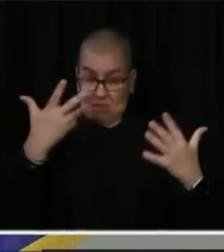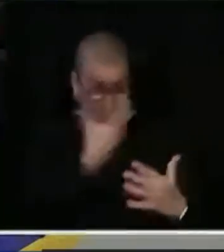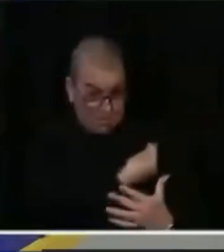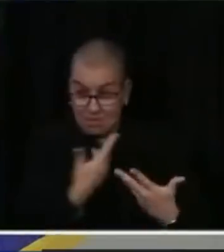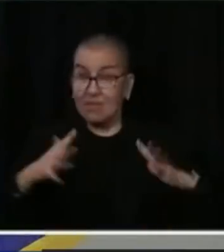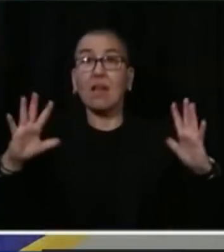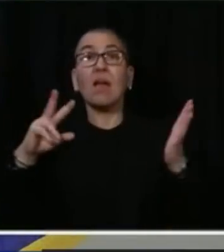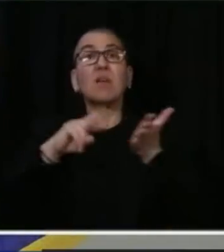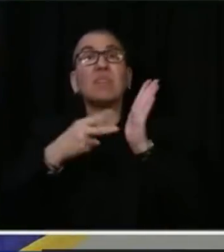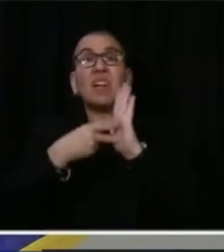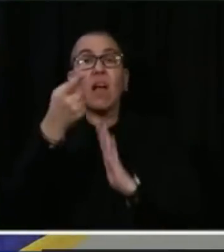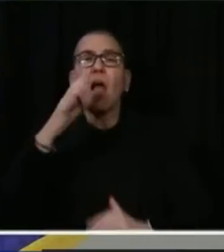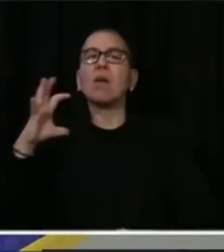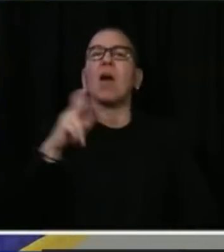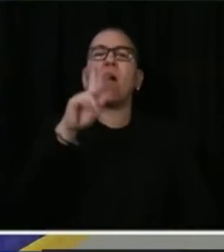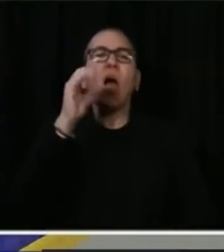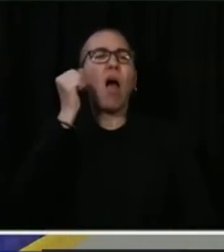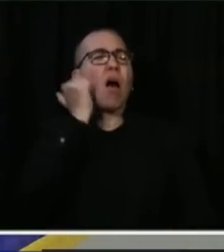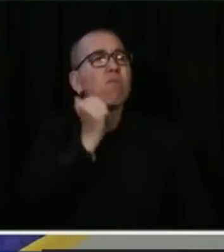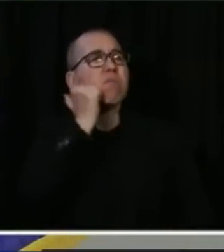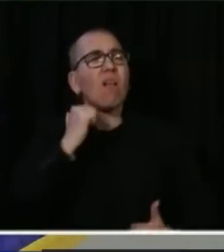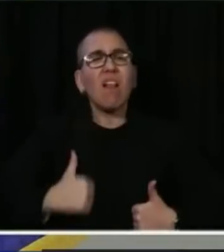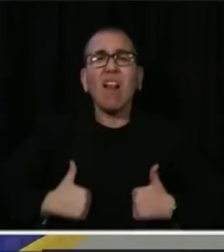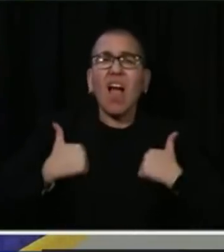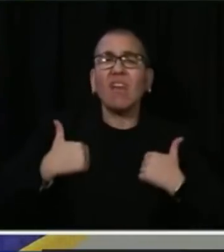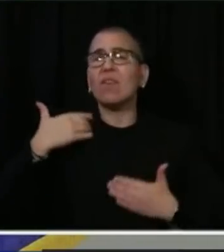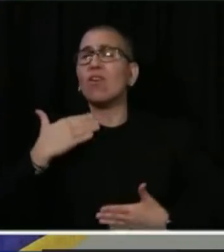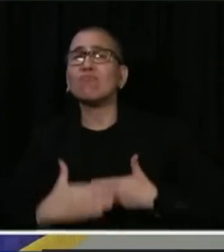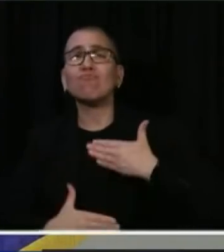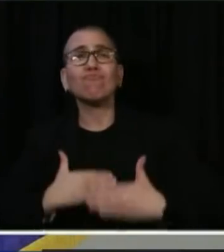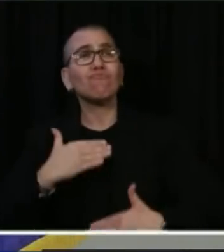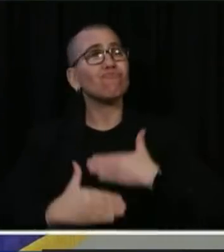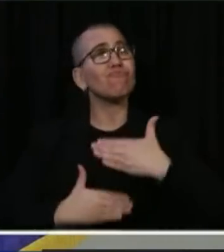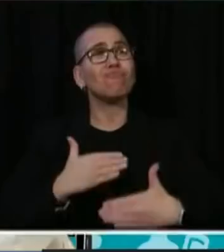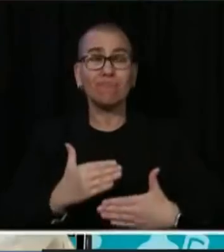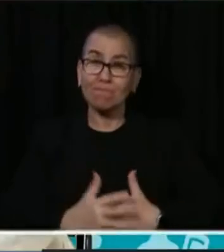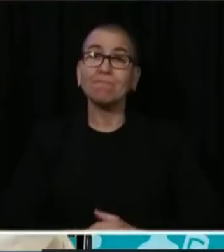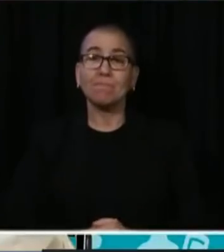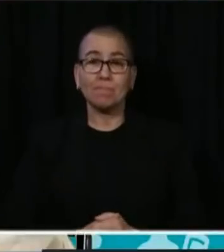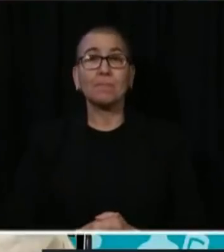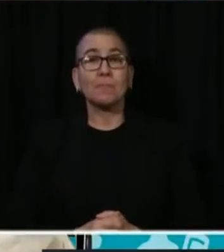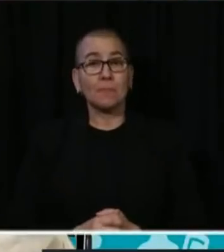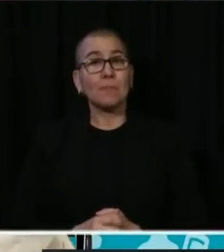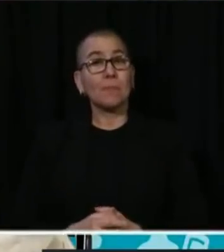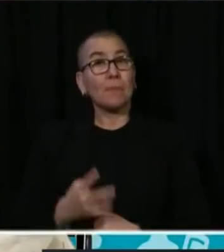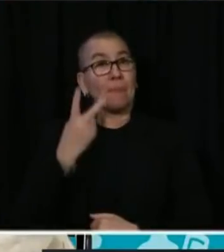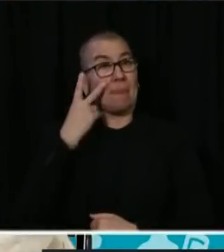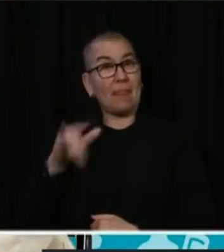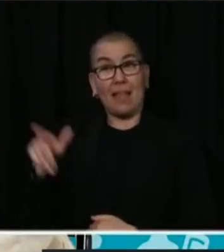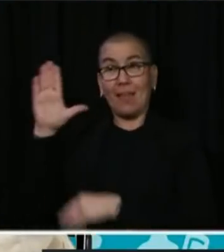PROCESS WILL TAKE YOU 15